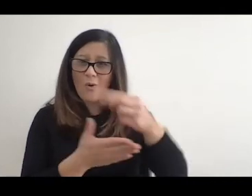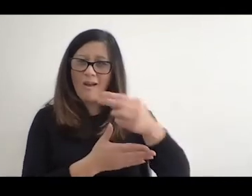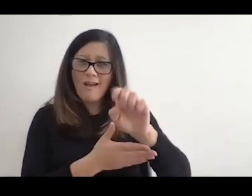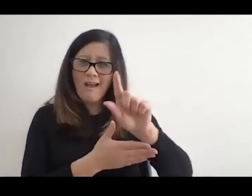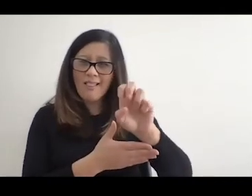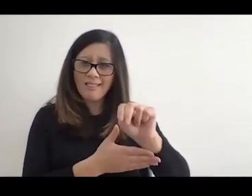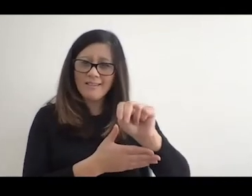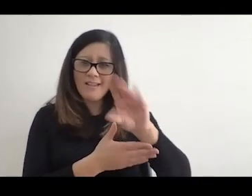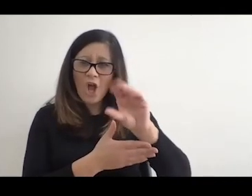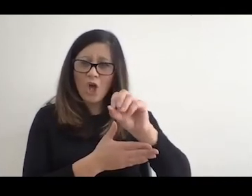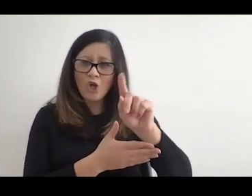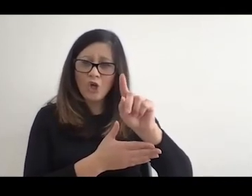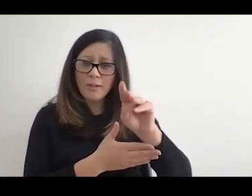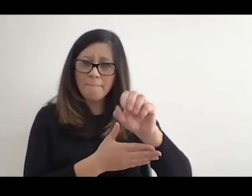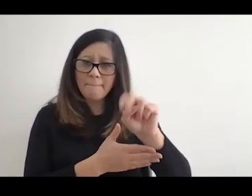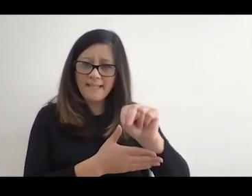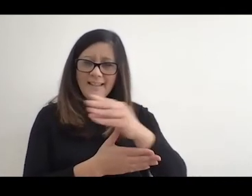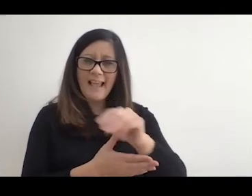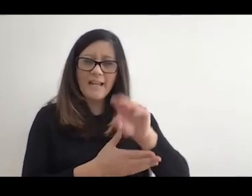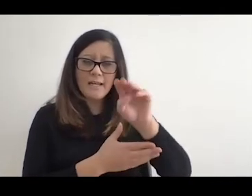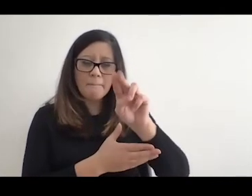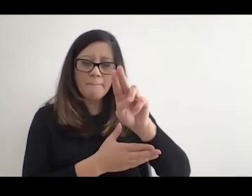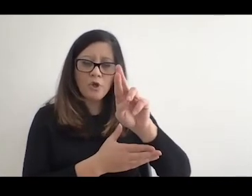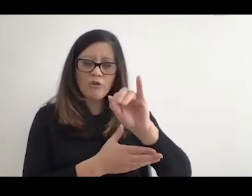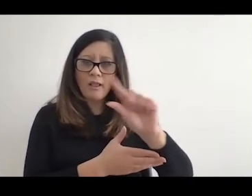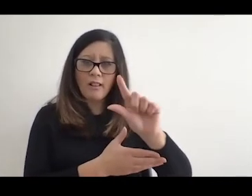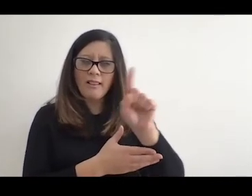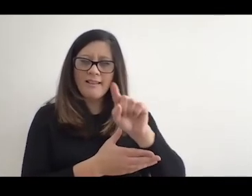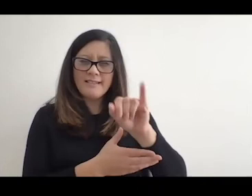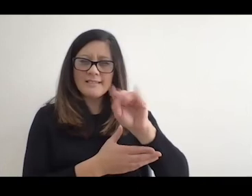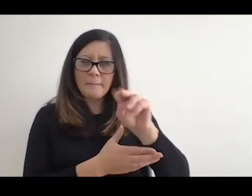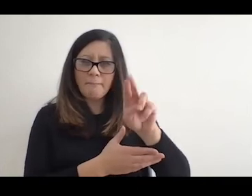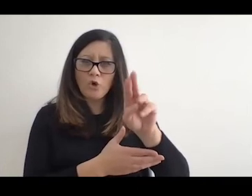And Muriel Zimmerman.